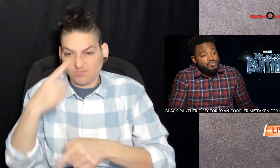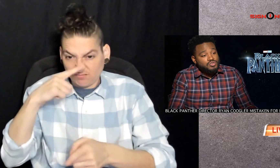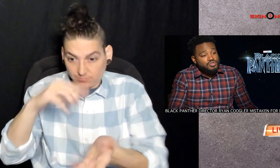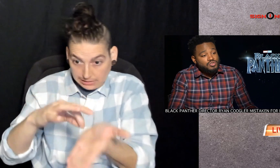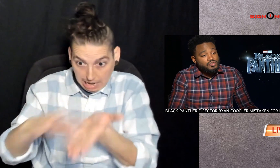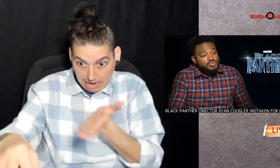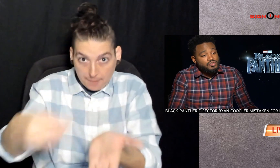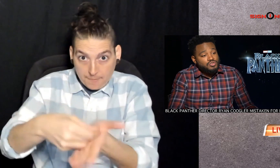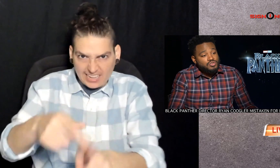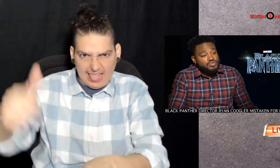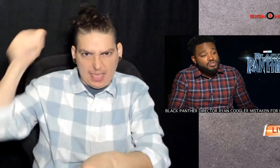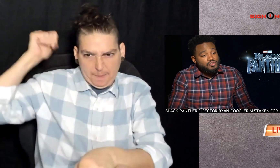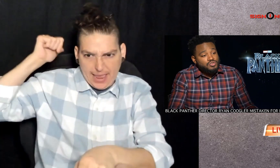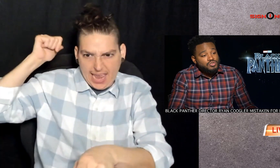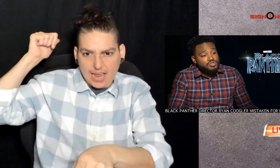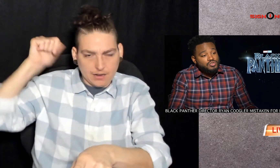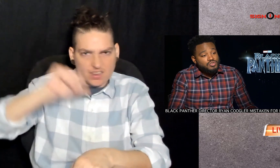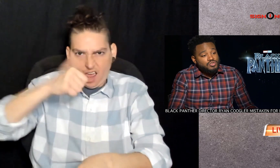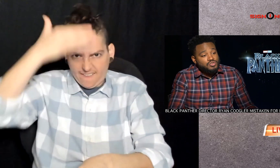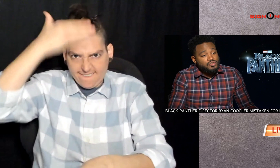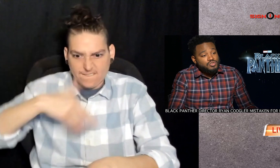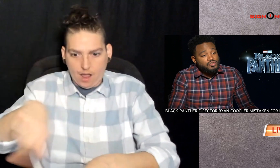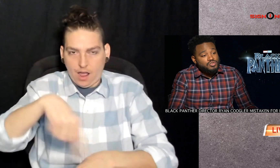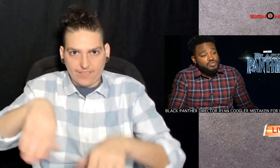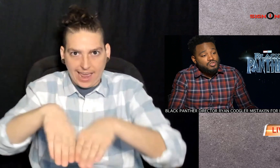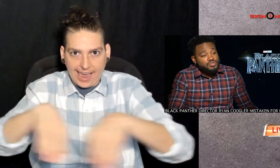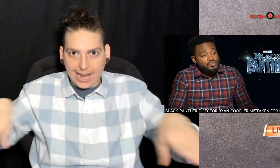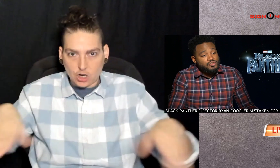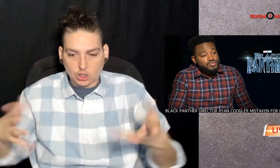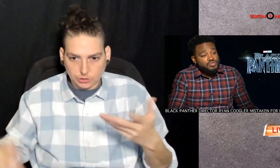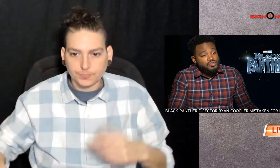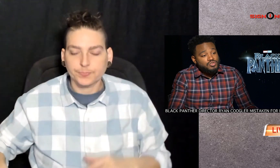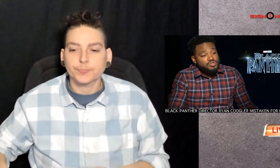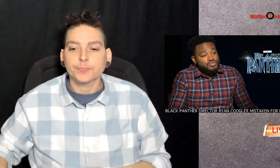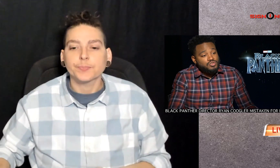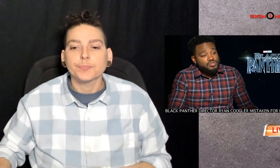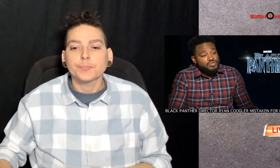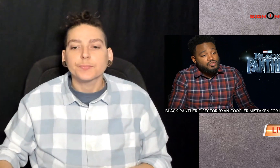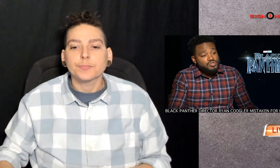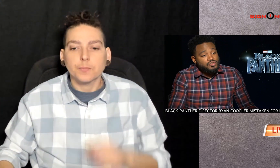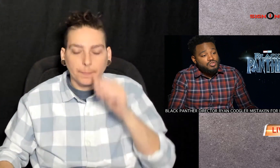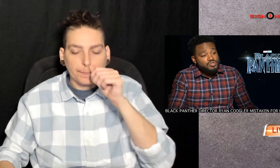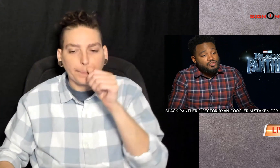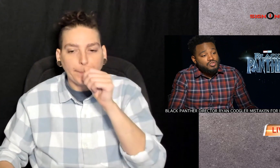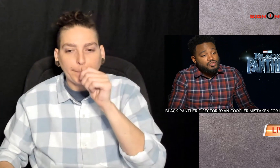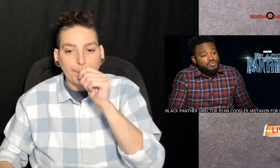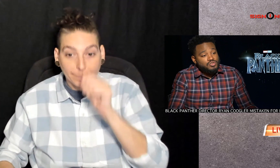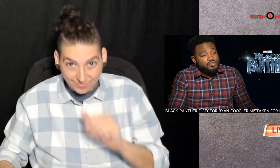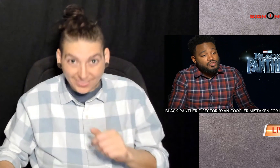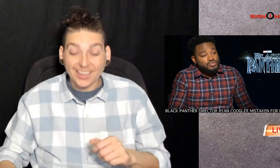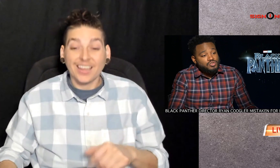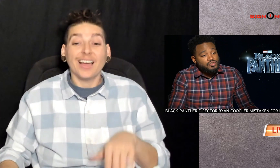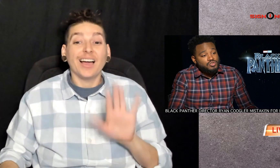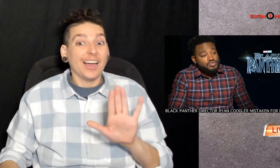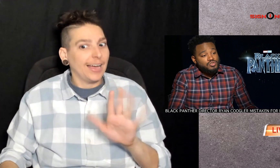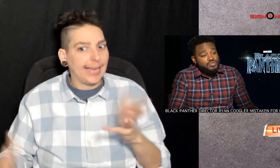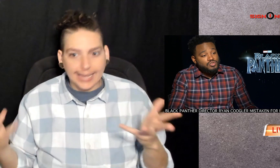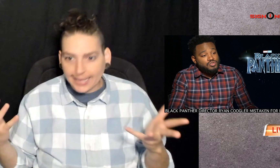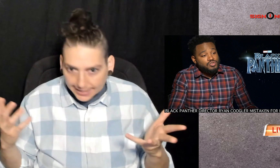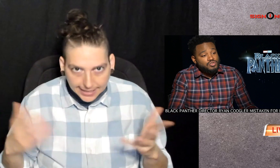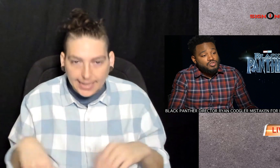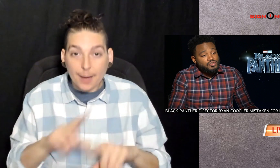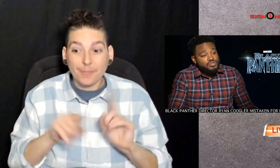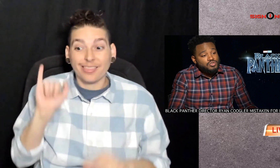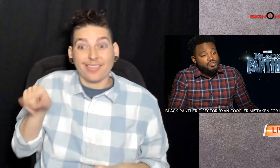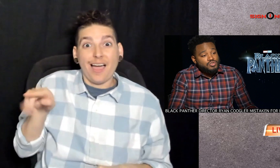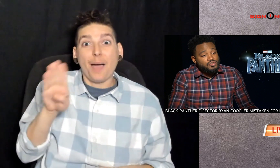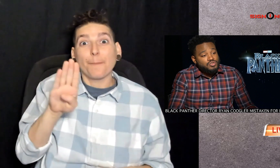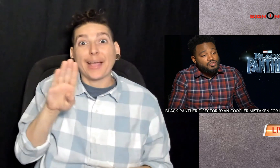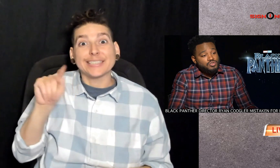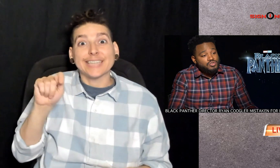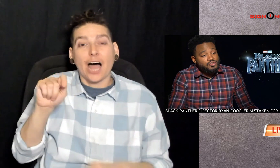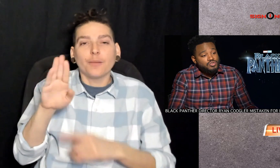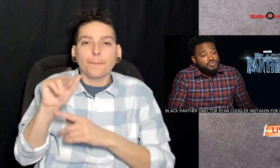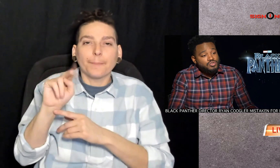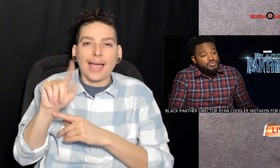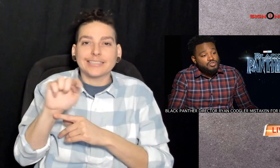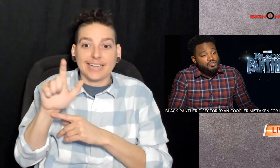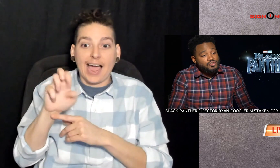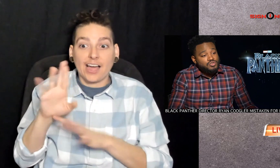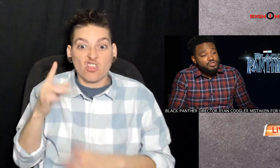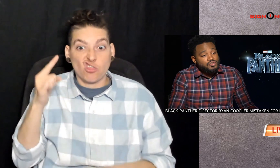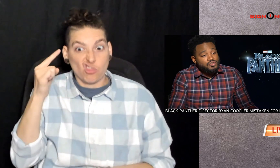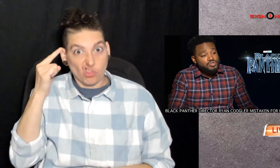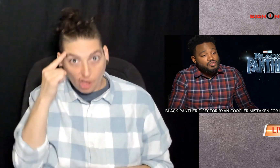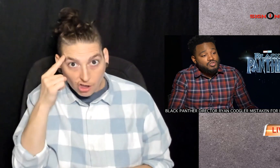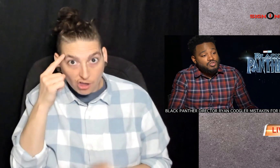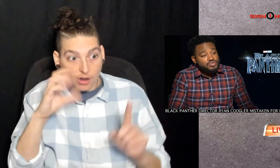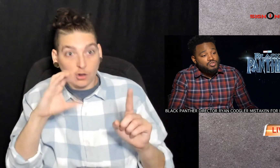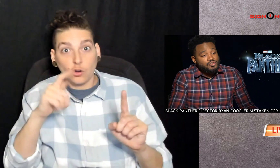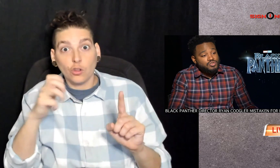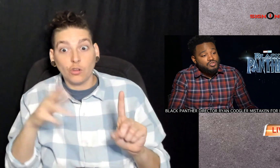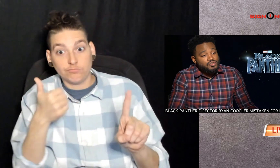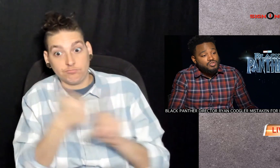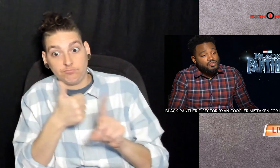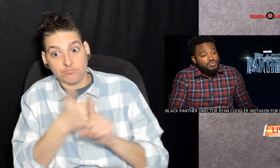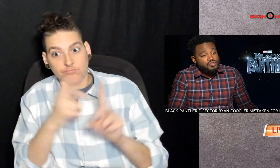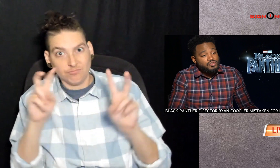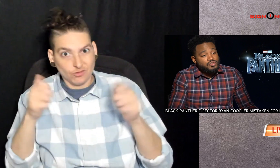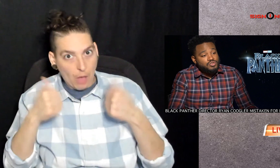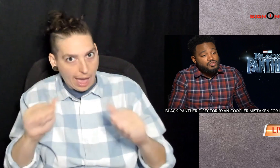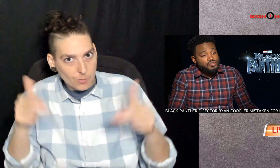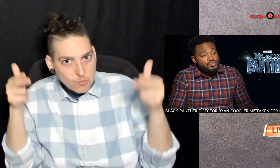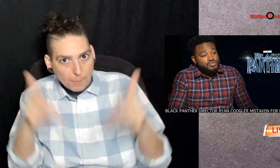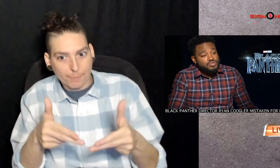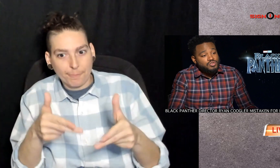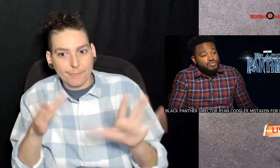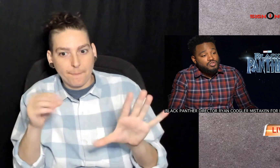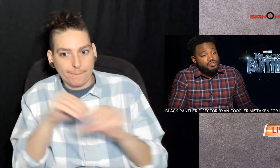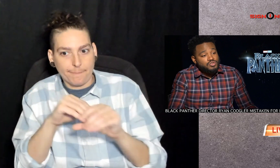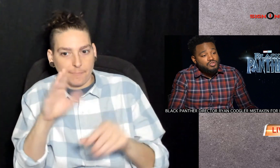in the back of the bank not at the front counter the bank teller thought Coogler was trying